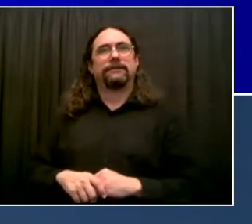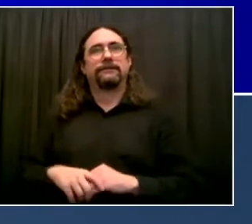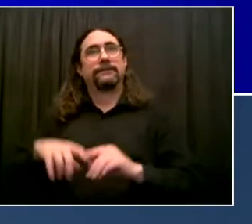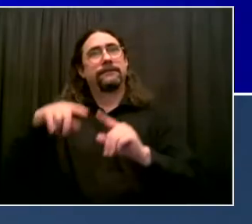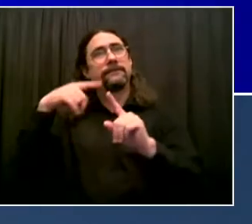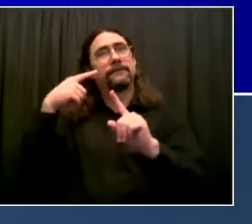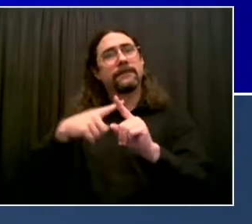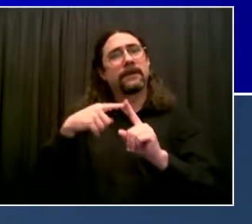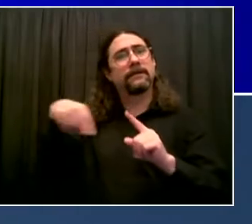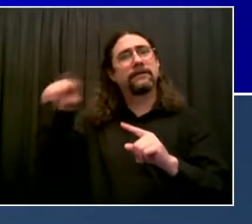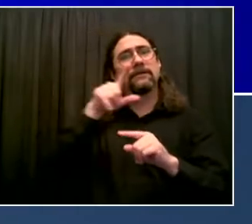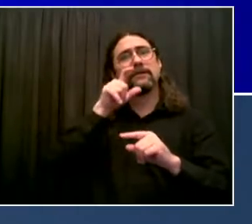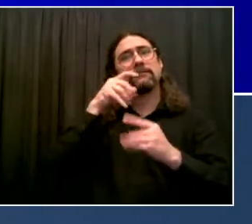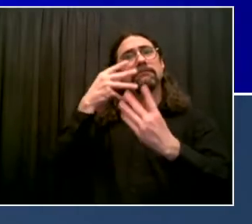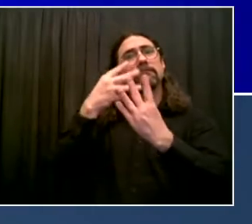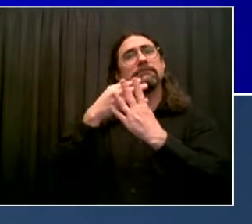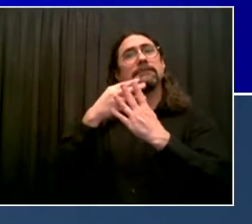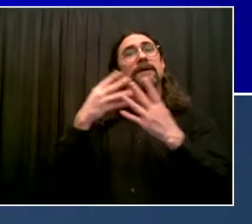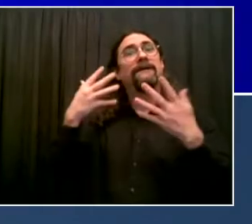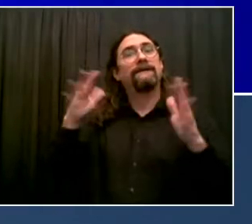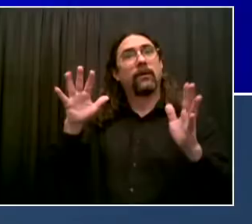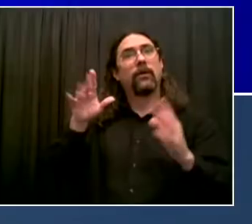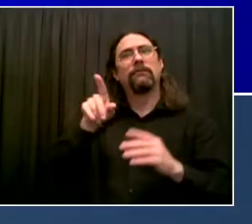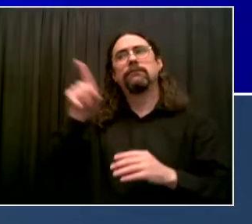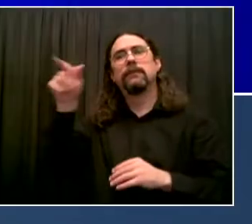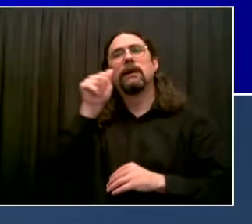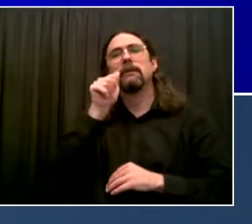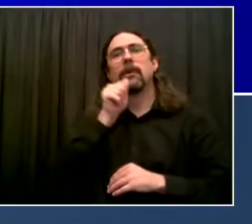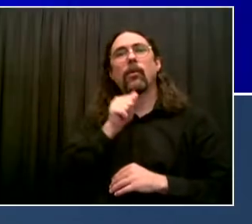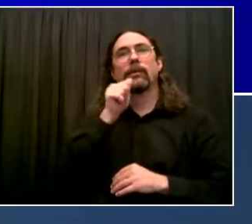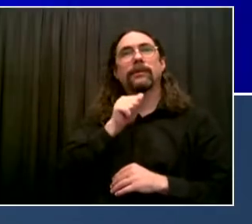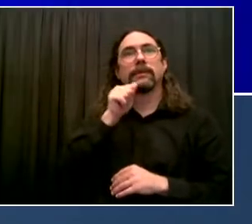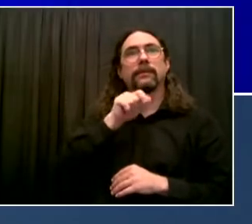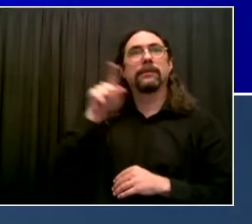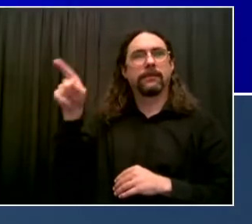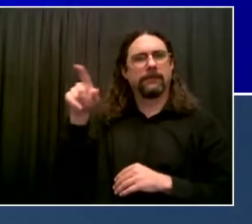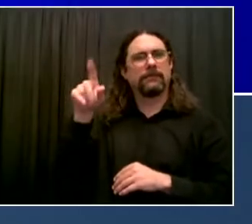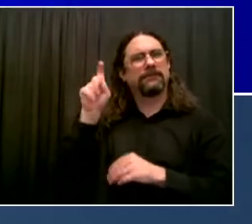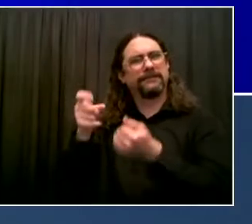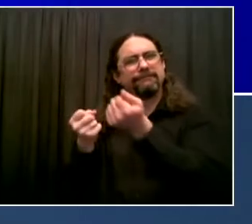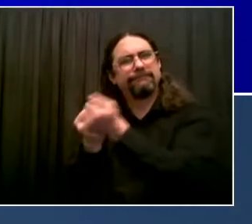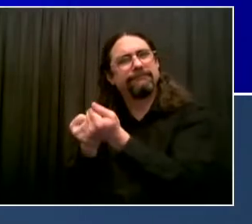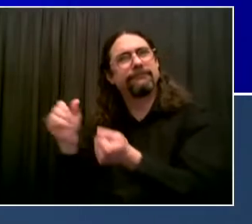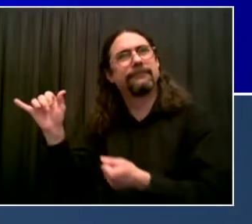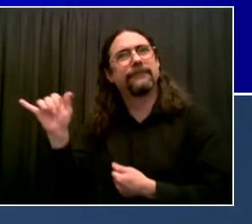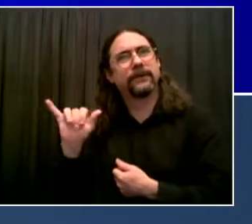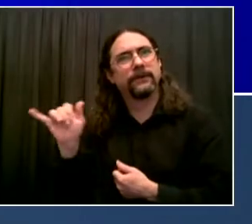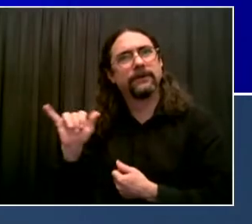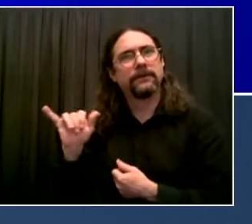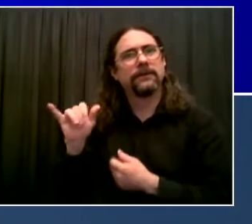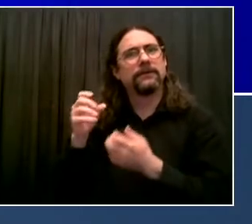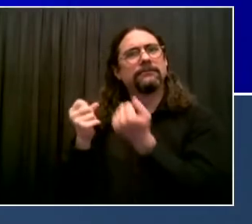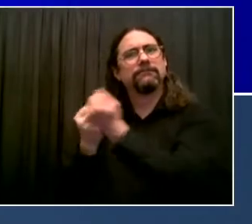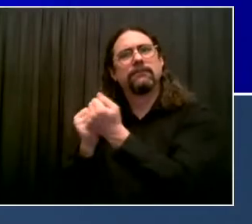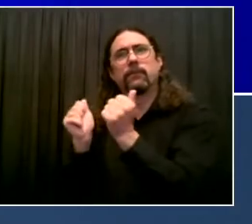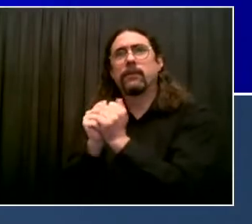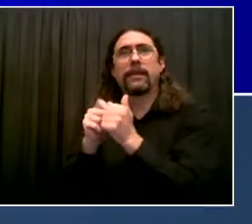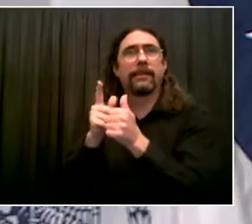SUPPORT JOBS, HOUSING THE KDINS OF THINGS GETTING THEM ON THE RIGHT TRACK, NOT THE WRONG TRACK AND WE NEED THE CONGRESS T OACT